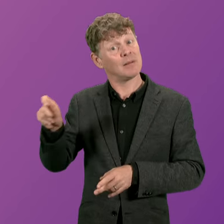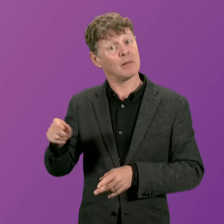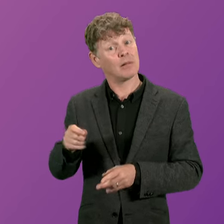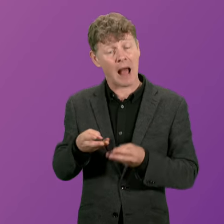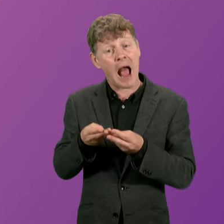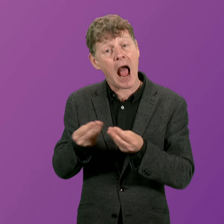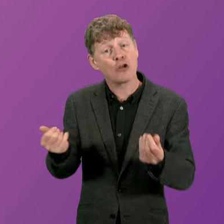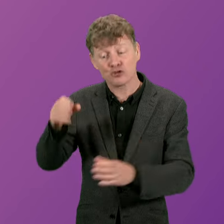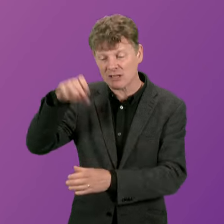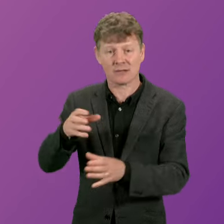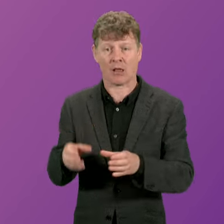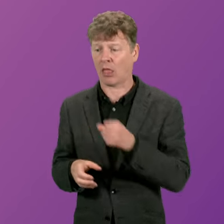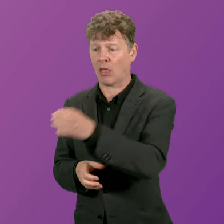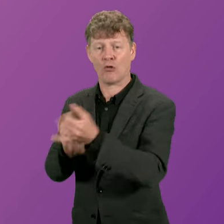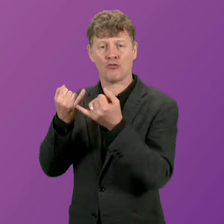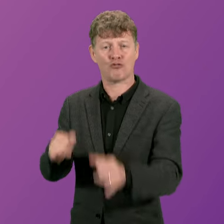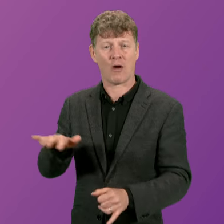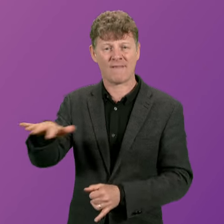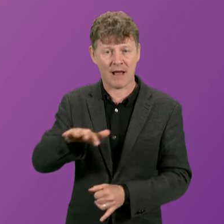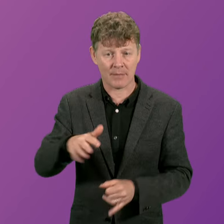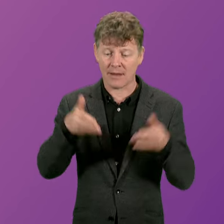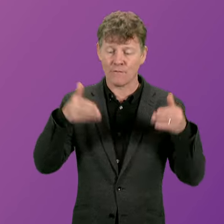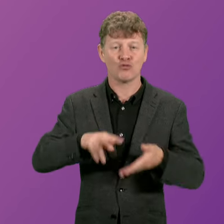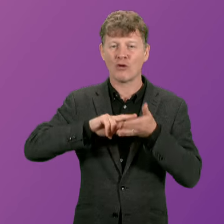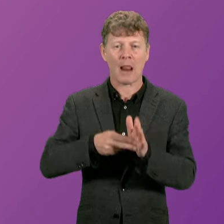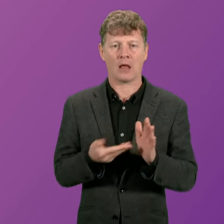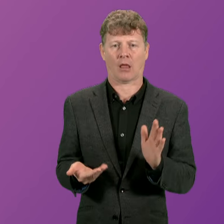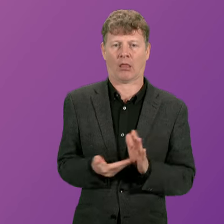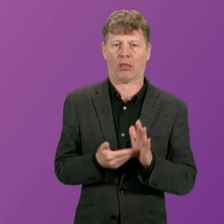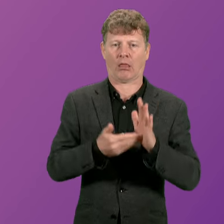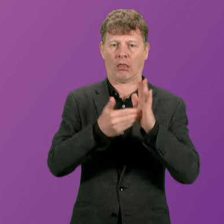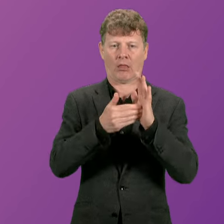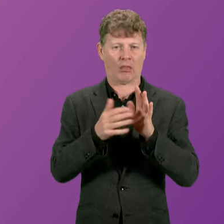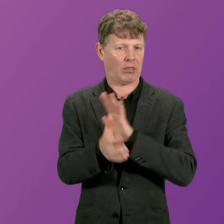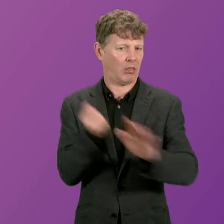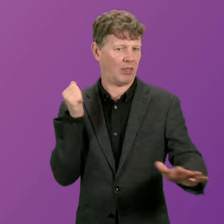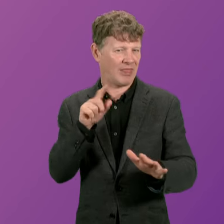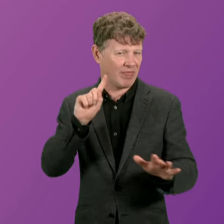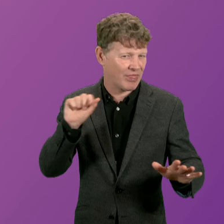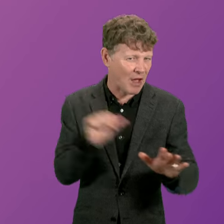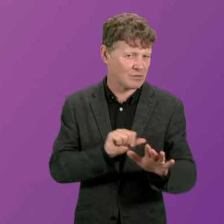and funeral plans have been mis-sold, defrauding people of thousands of pounds. Just this week, Mrs